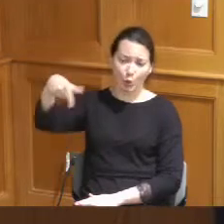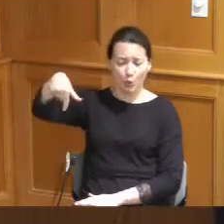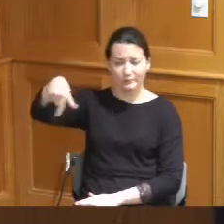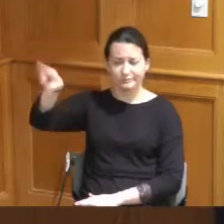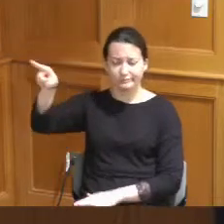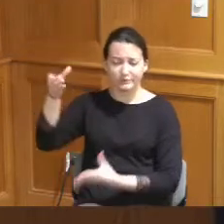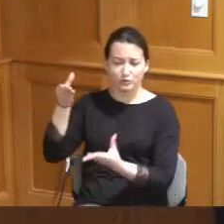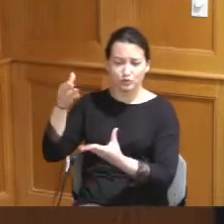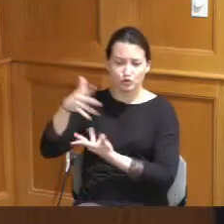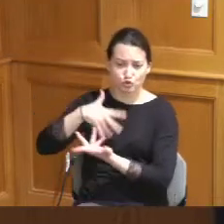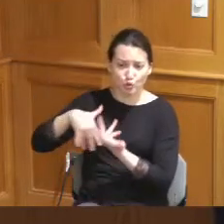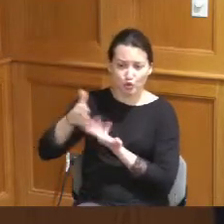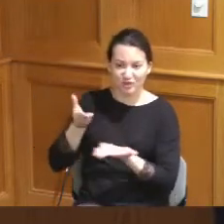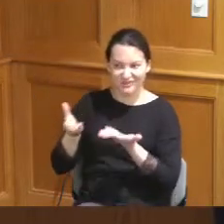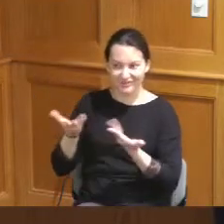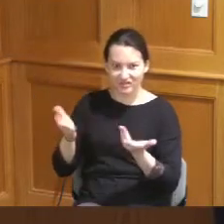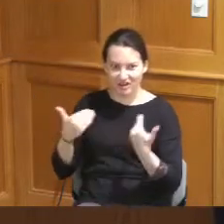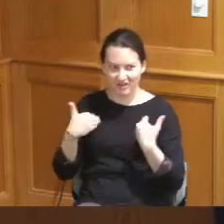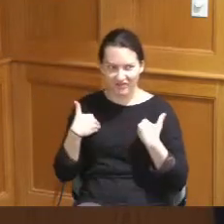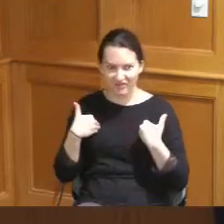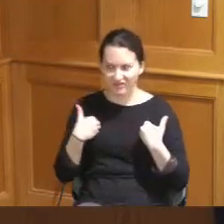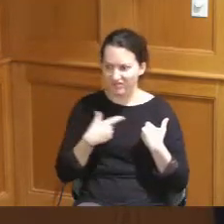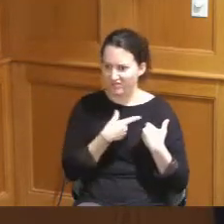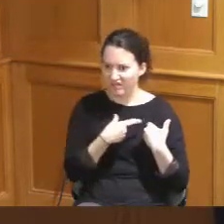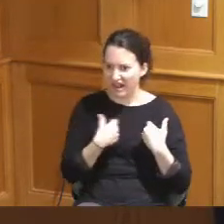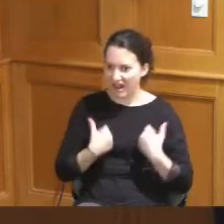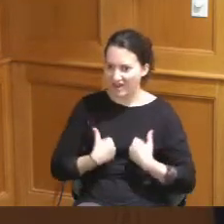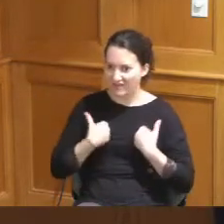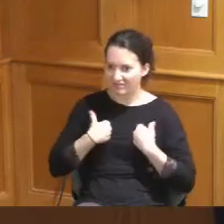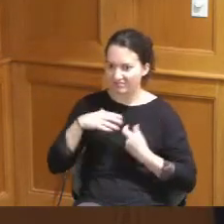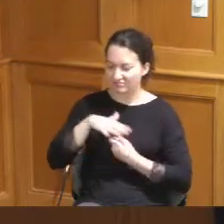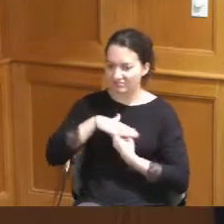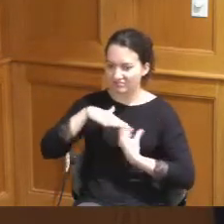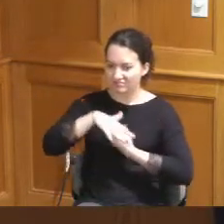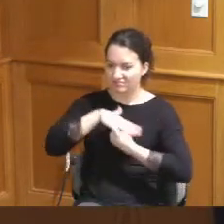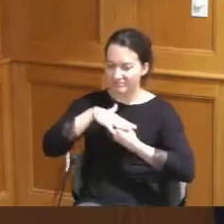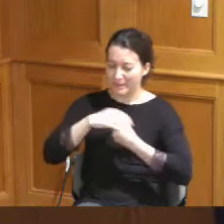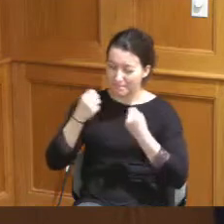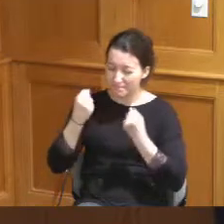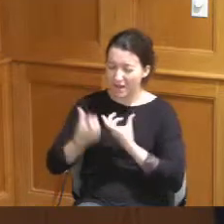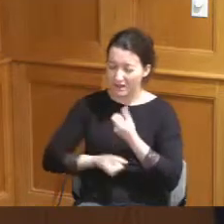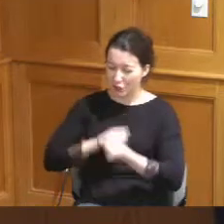because we already have and I've been living in that Community for many many years and a lot of